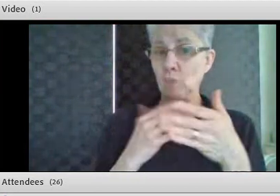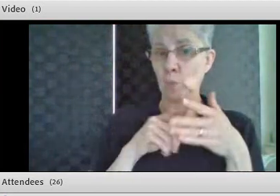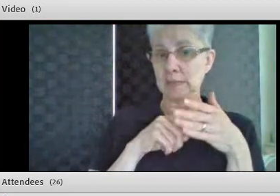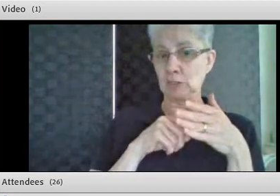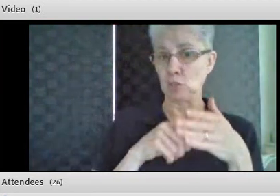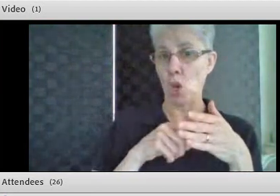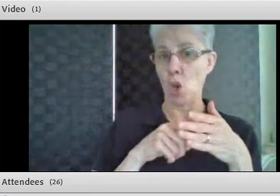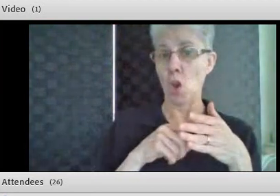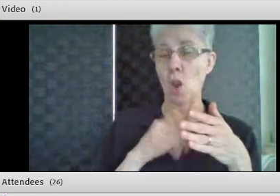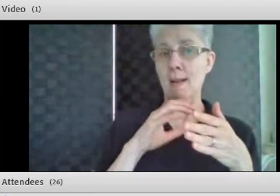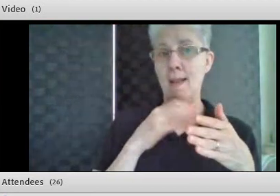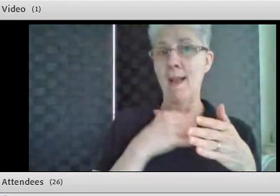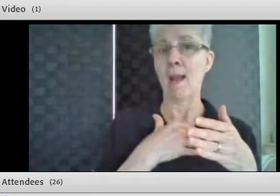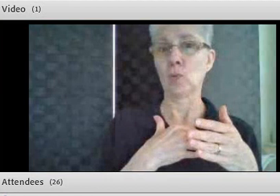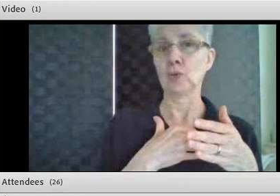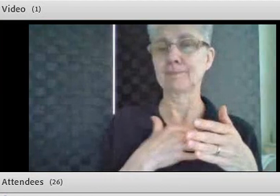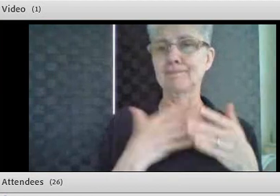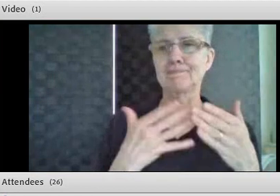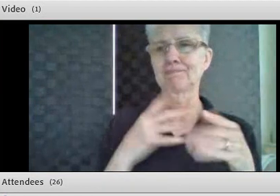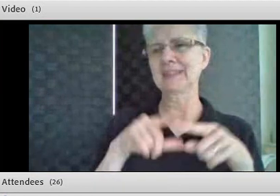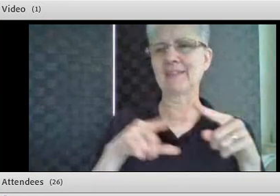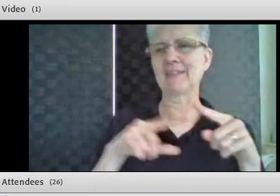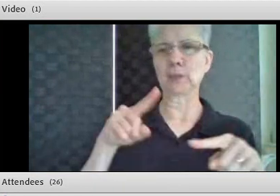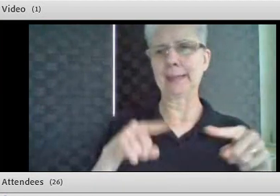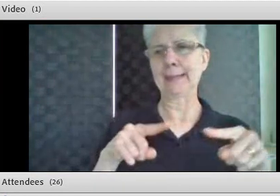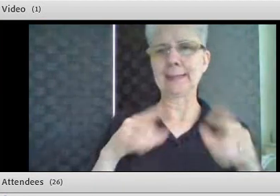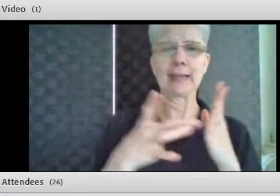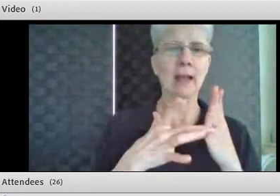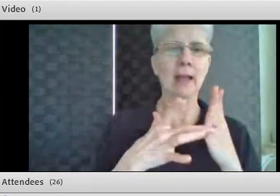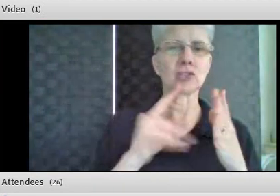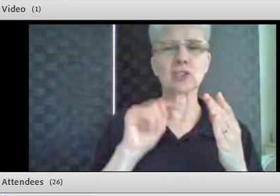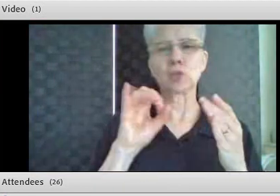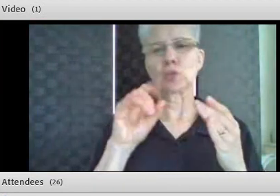even if you don't have a music background.